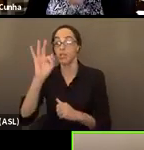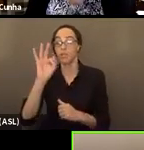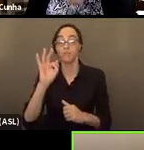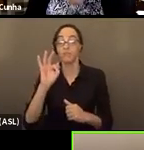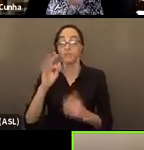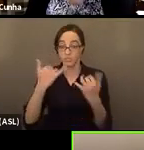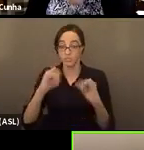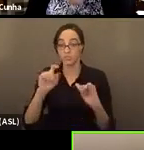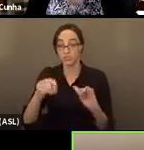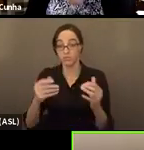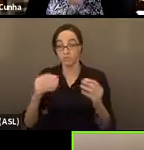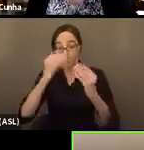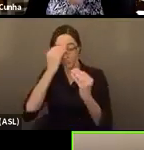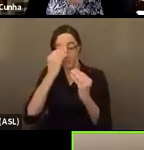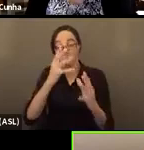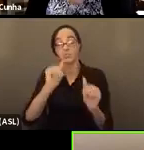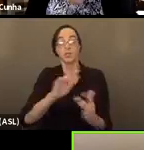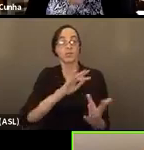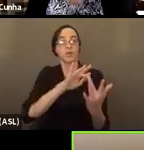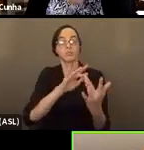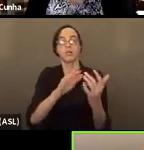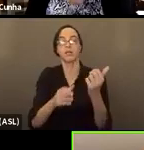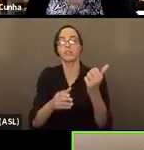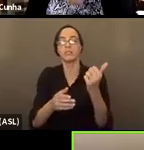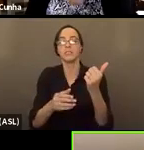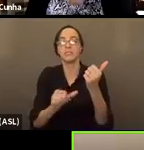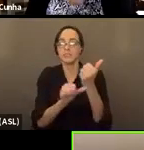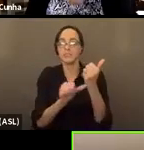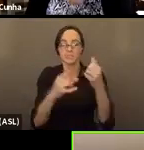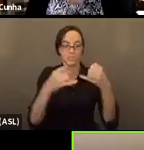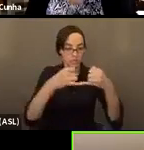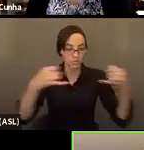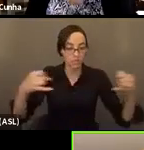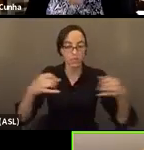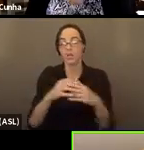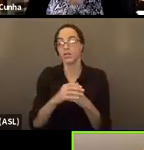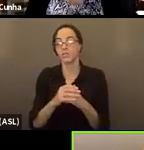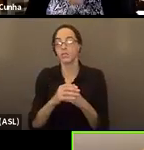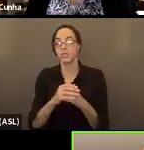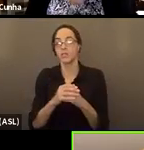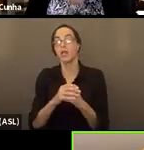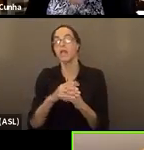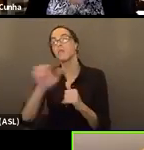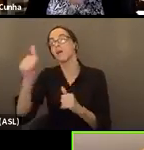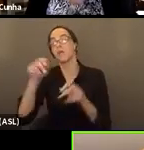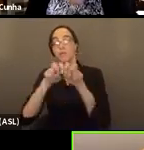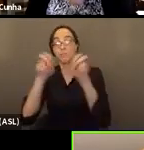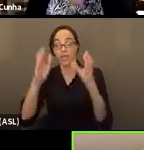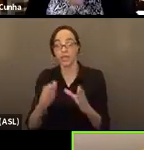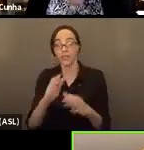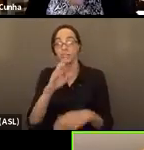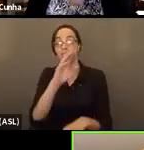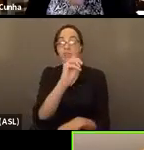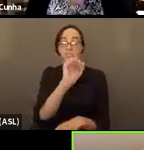mike and lake and april um they put up phone numbers too for their their services and uh